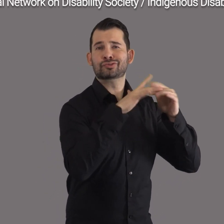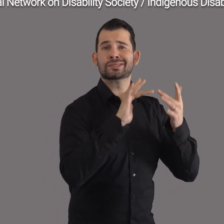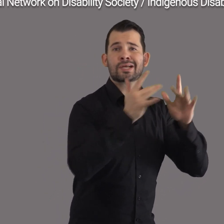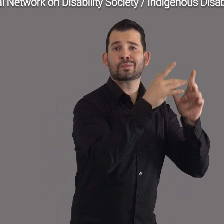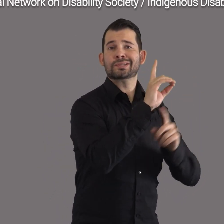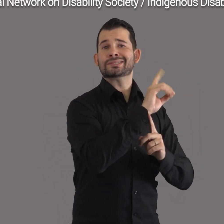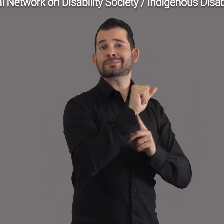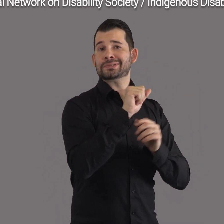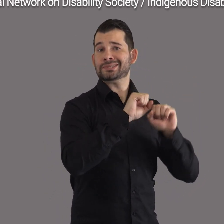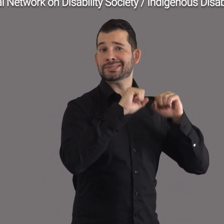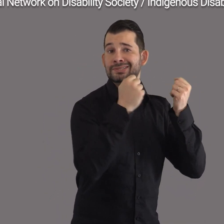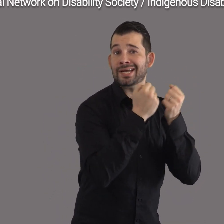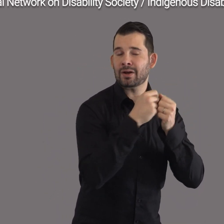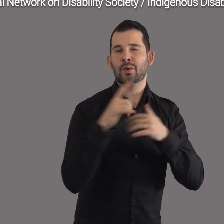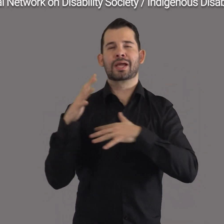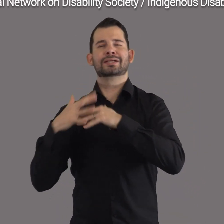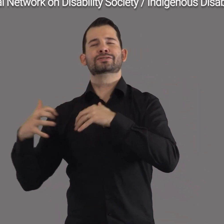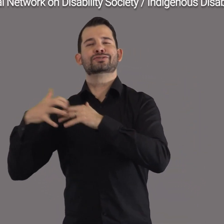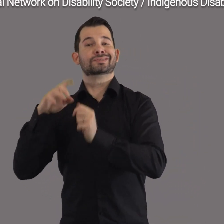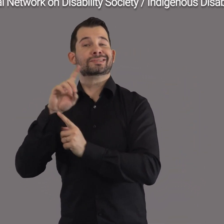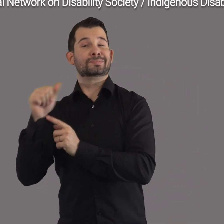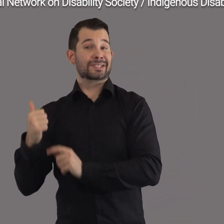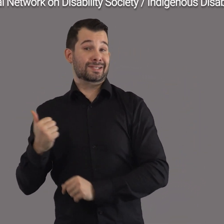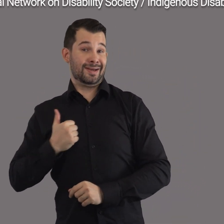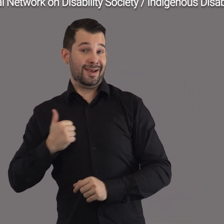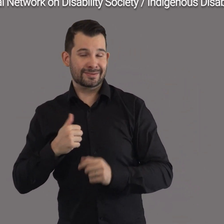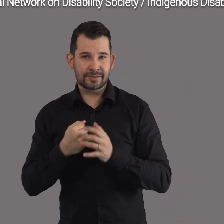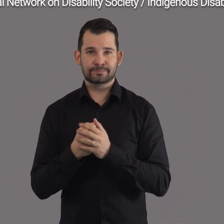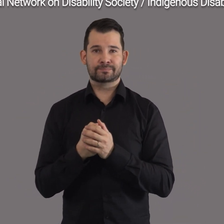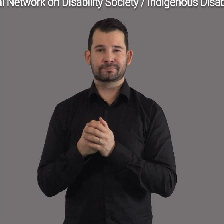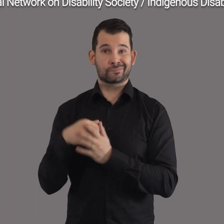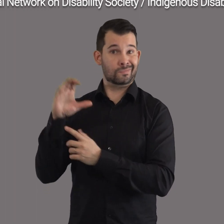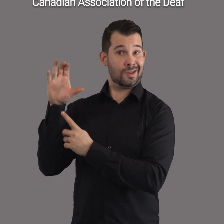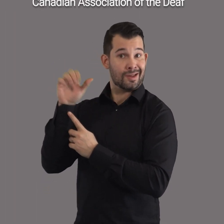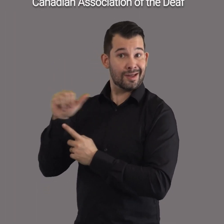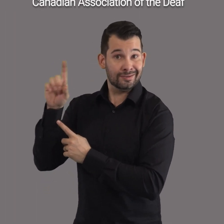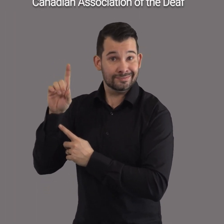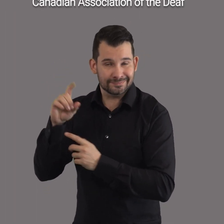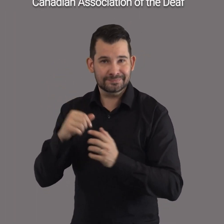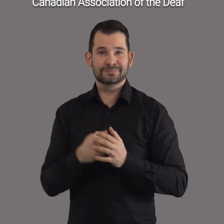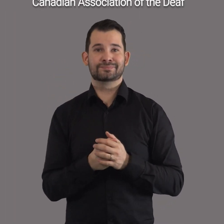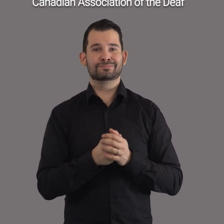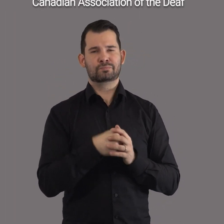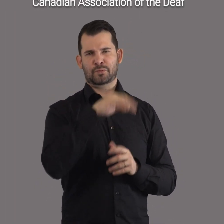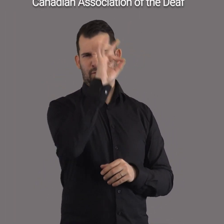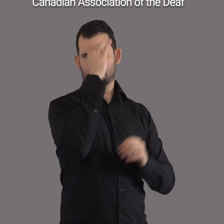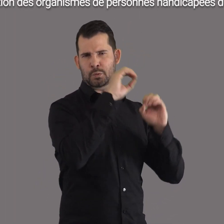B.C. Aboriginal Network on Disability Society / Indigenous Disability Canada Canadian Association of the Deaf